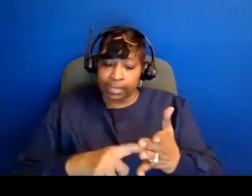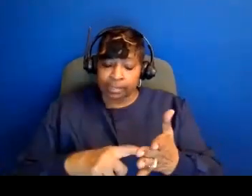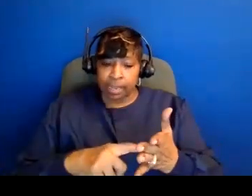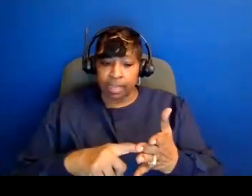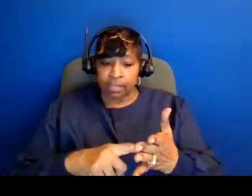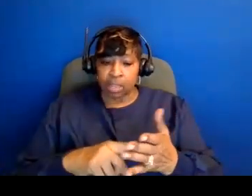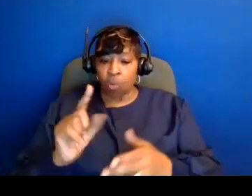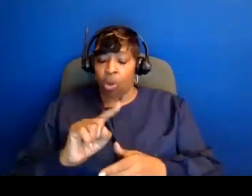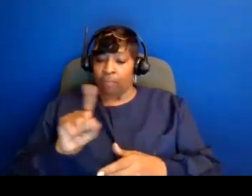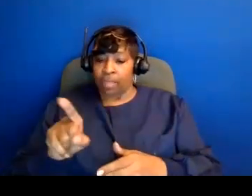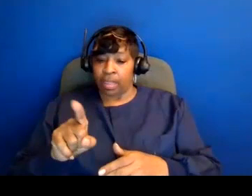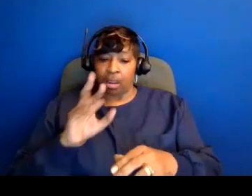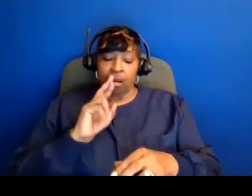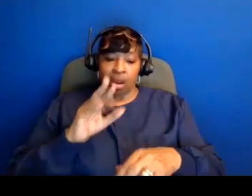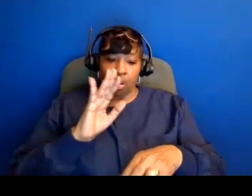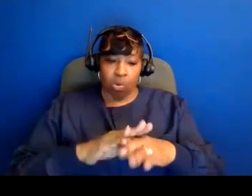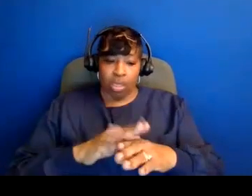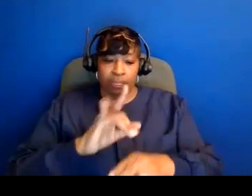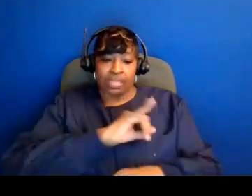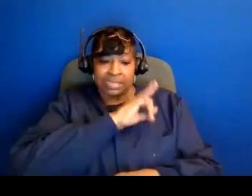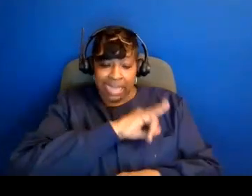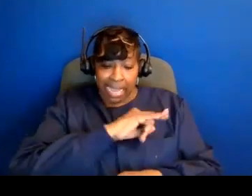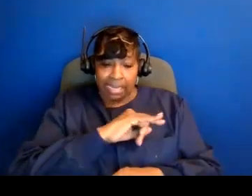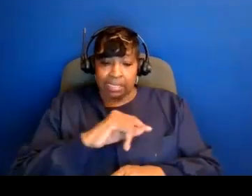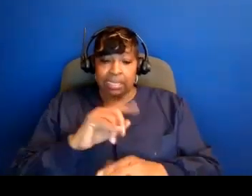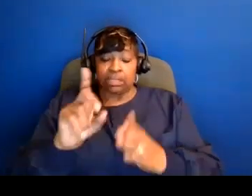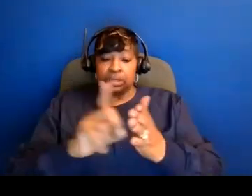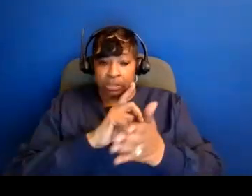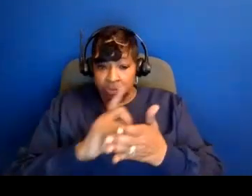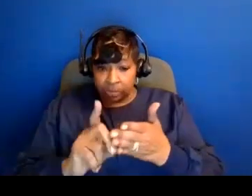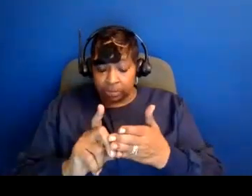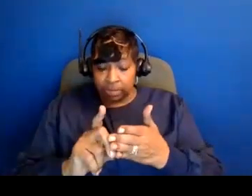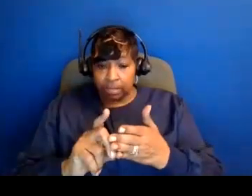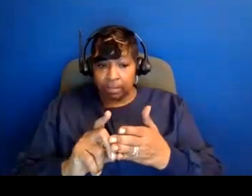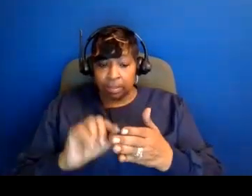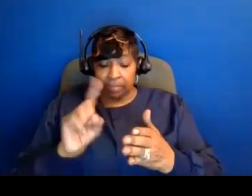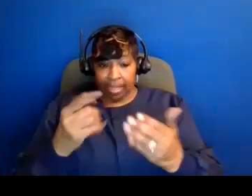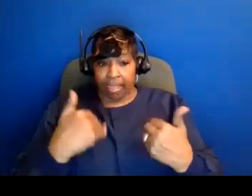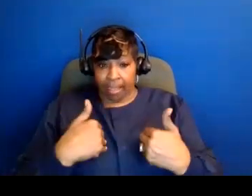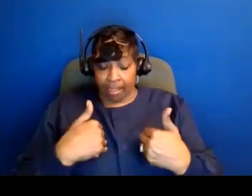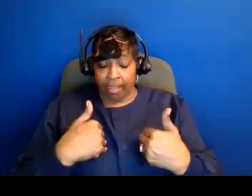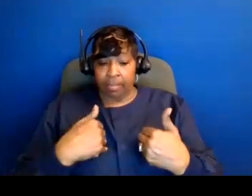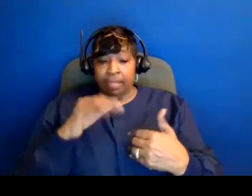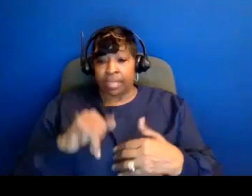lauravanpuymbrouck: subtle or overt and overt, will perpetuate the house outcomes of disabled people.